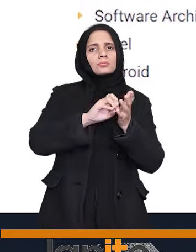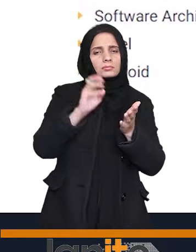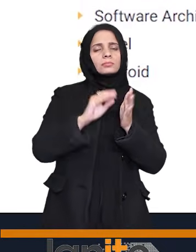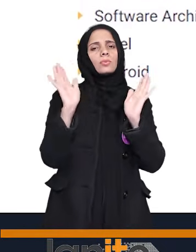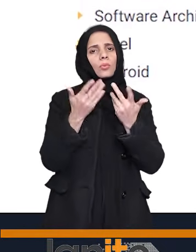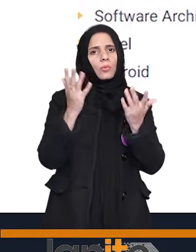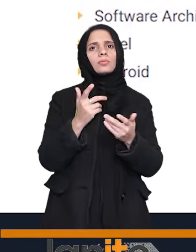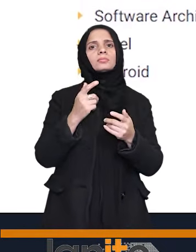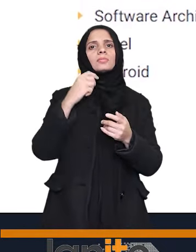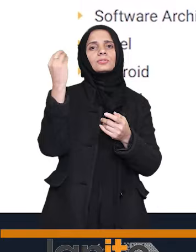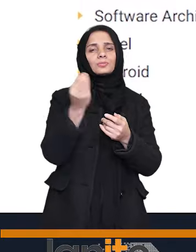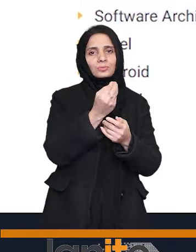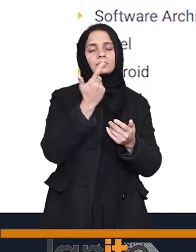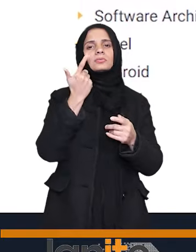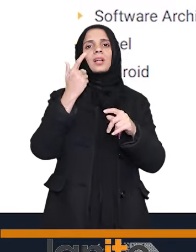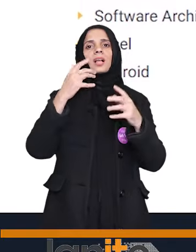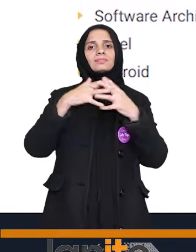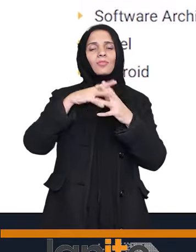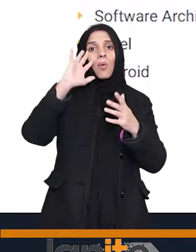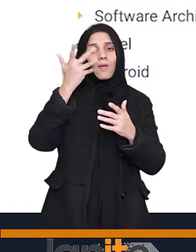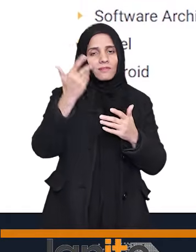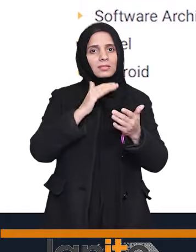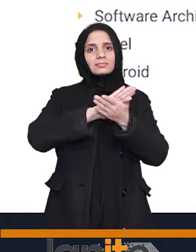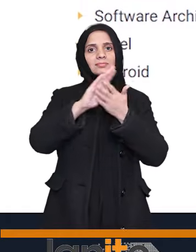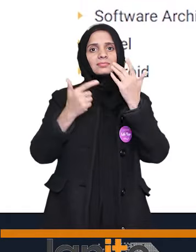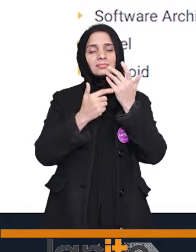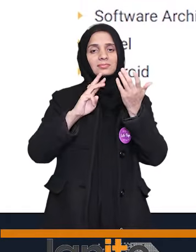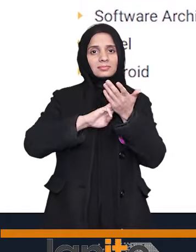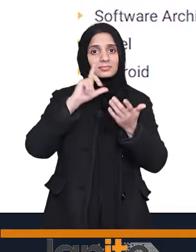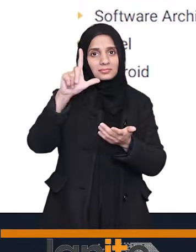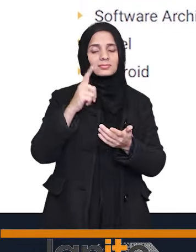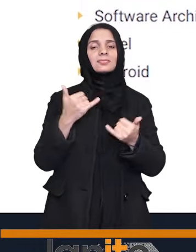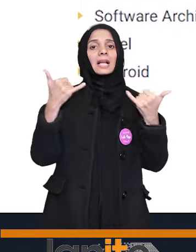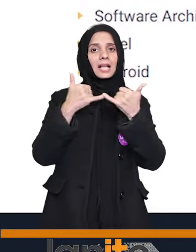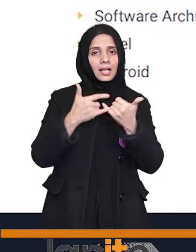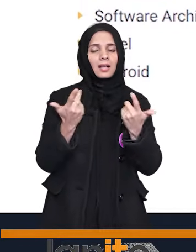Translation, Software Development, HTML, PHP, Internet Marketing, WordPress,